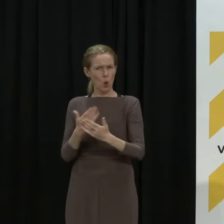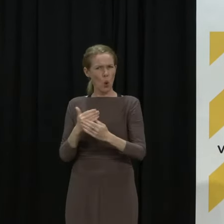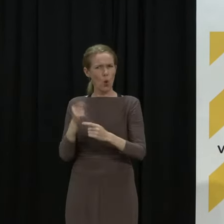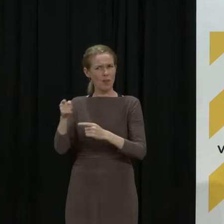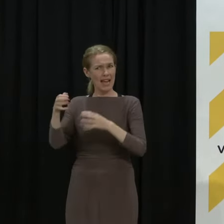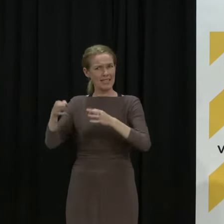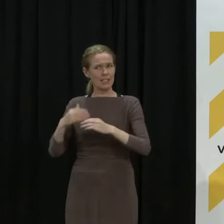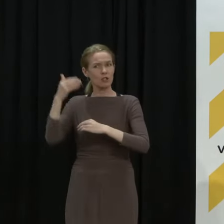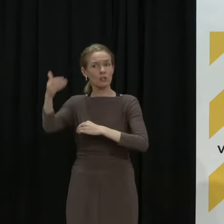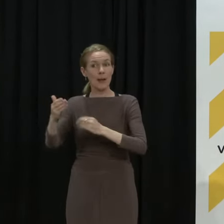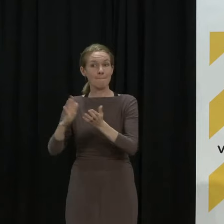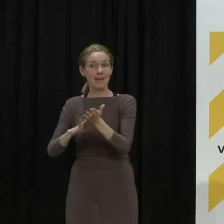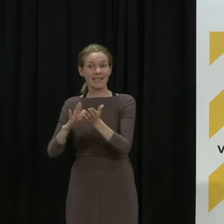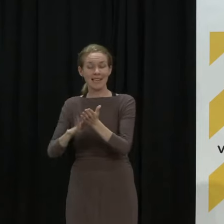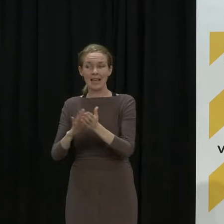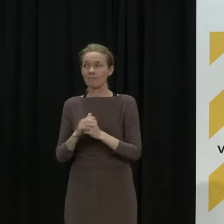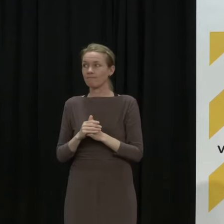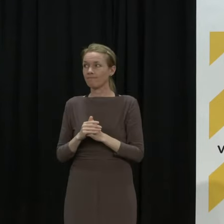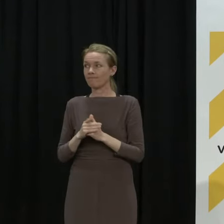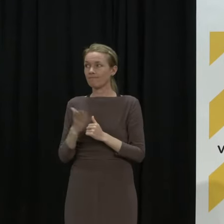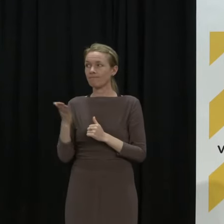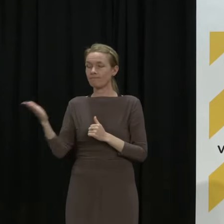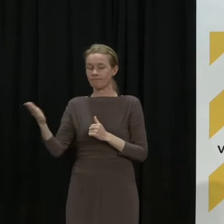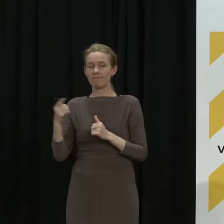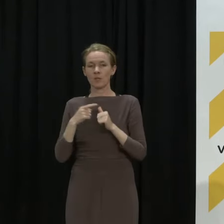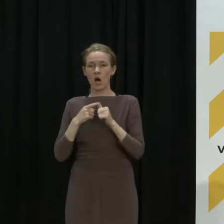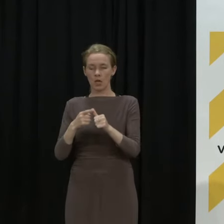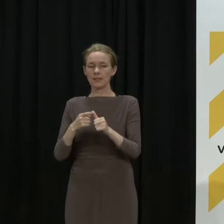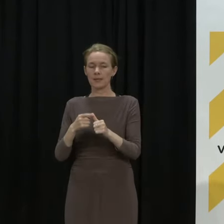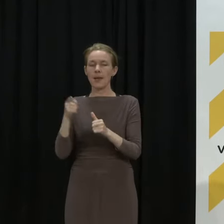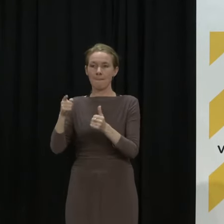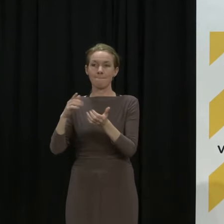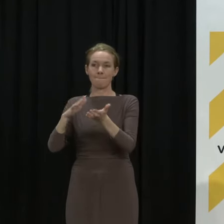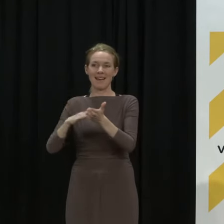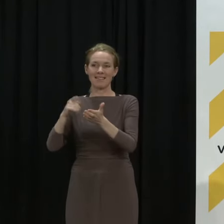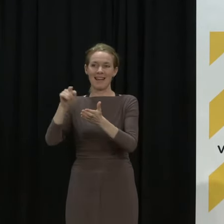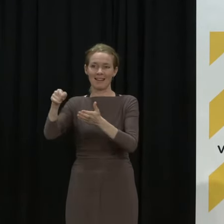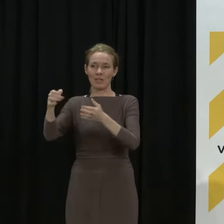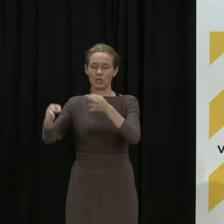staff?